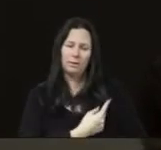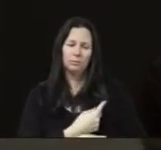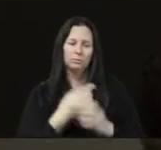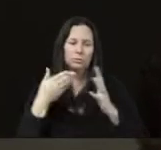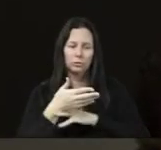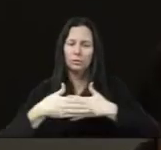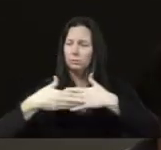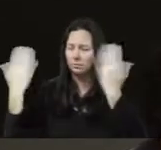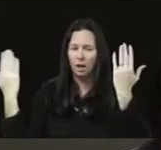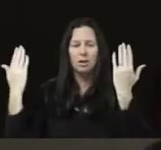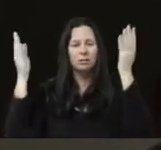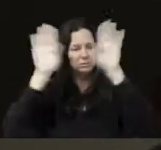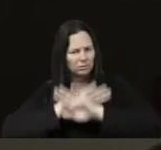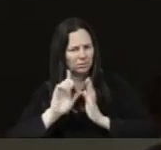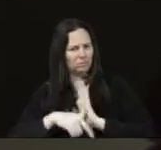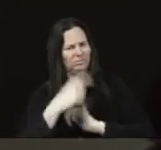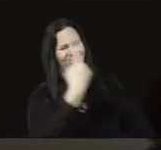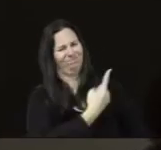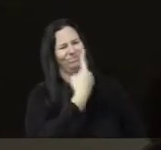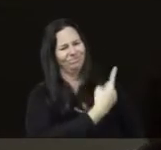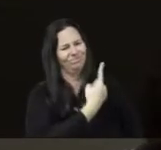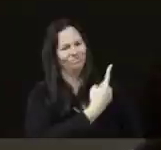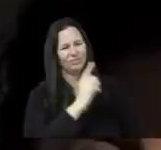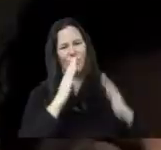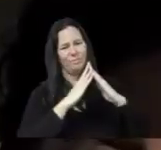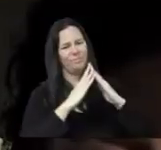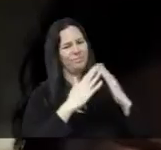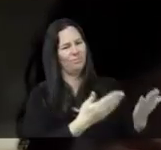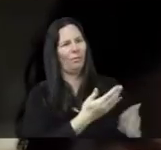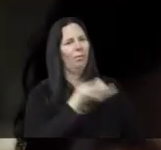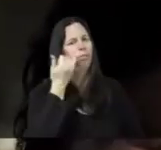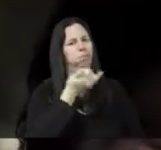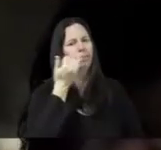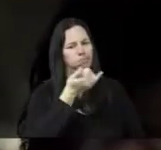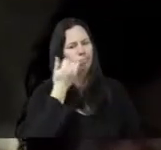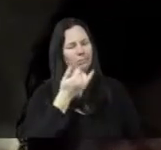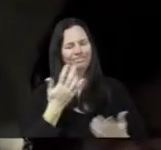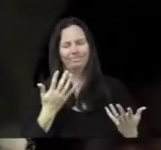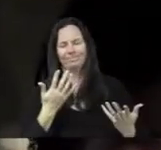but at night-time, when he's alone and he's home, he calls us constantly.